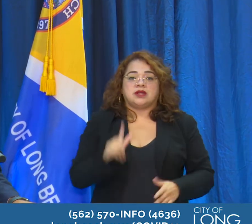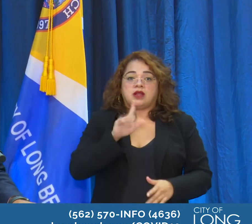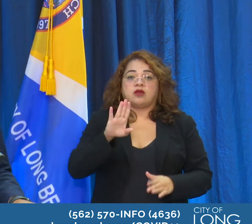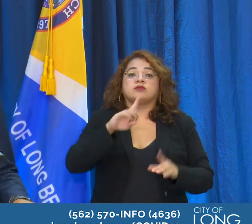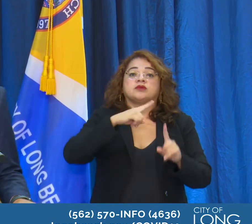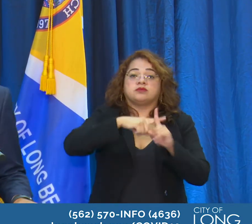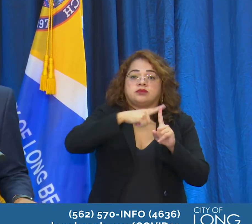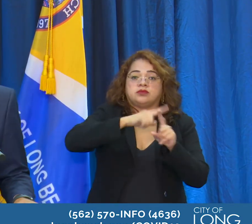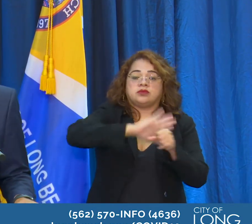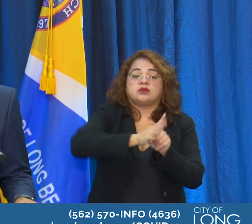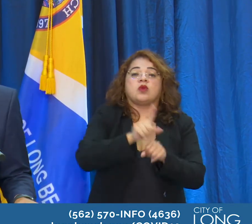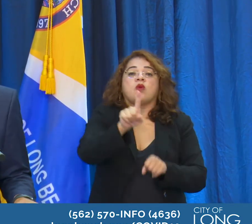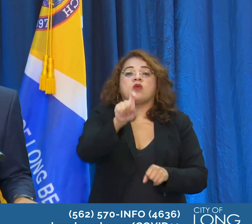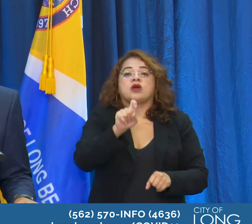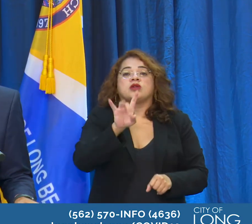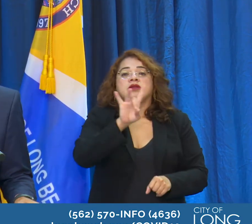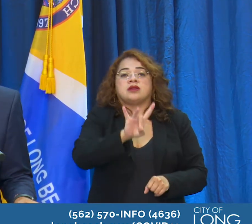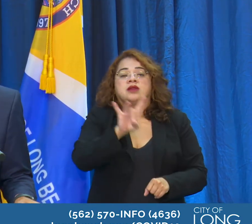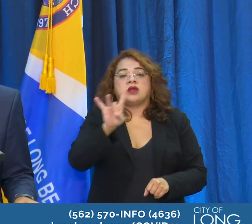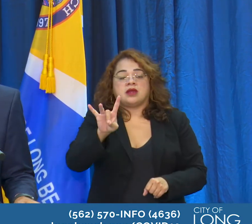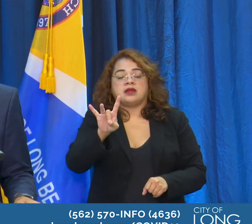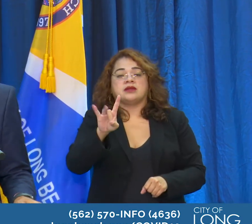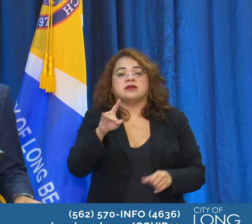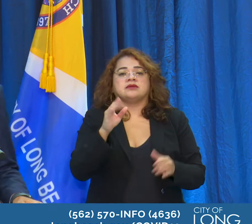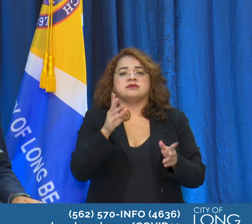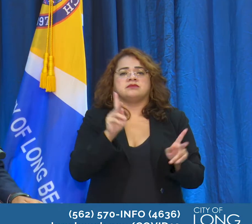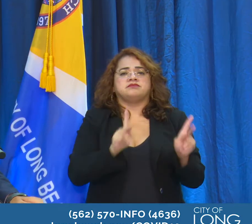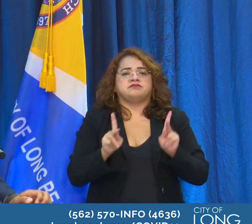We've lost 188 individuals.